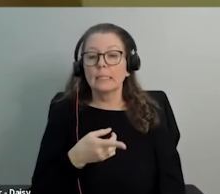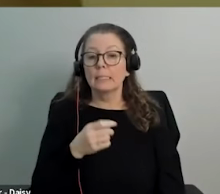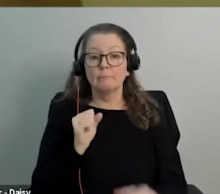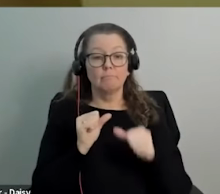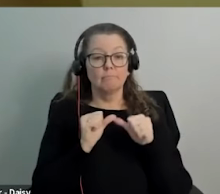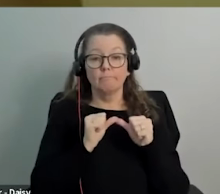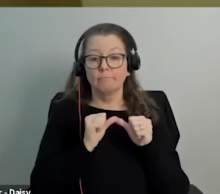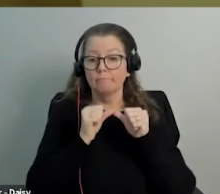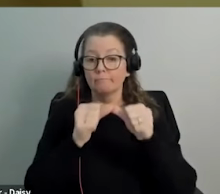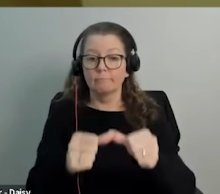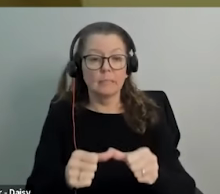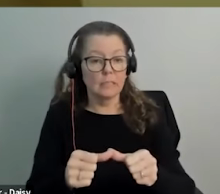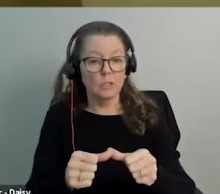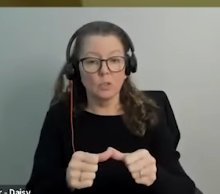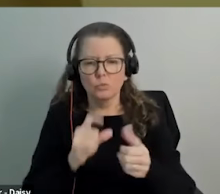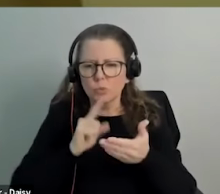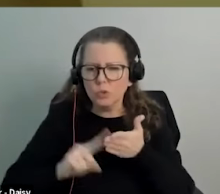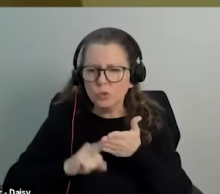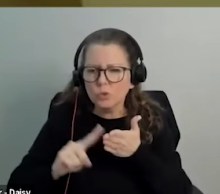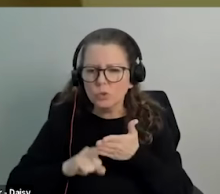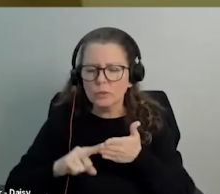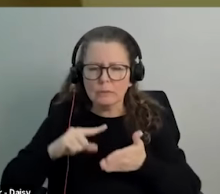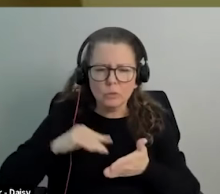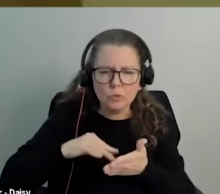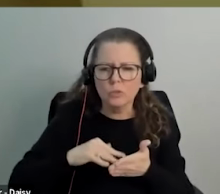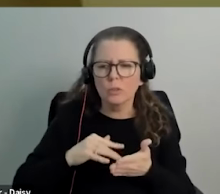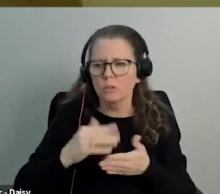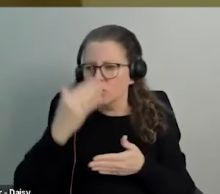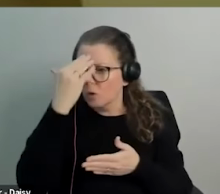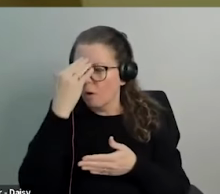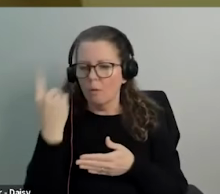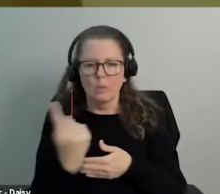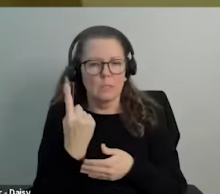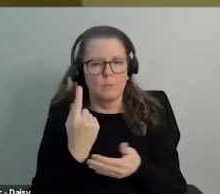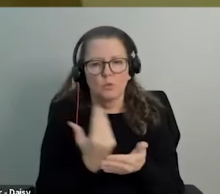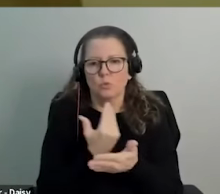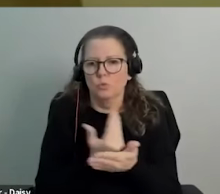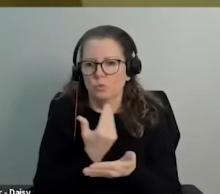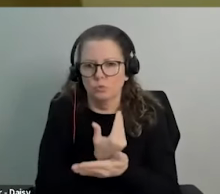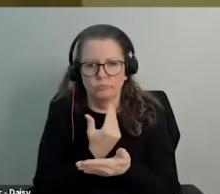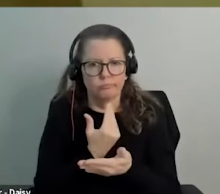to do your research. Understand there's something new coming out all the time in the accessibility world,